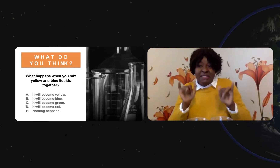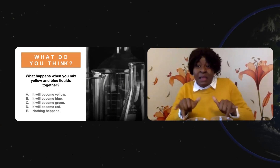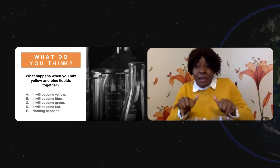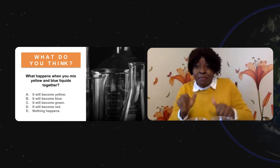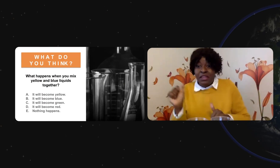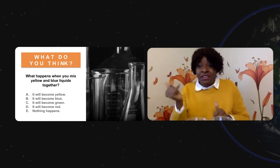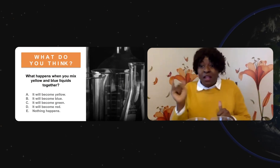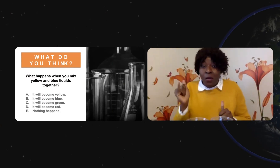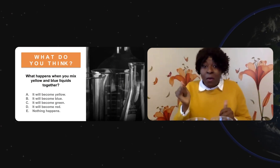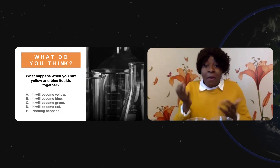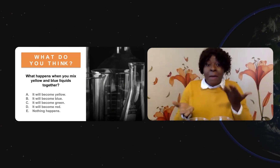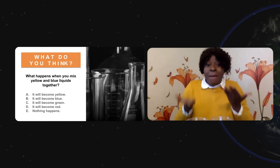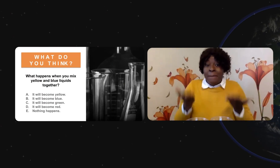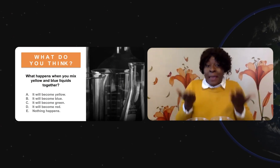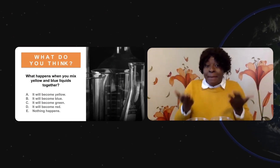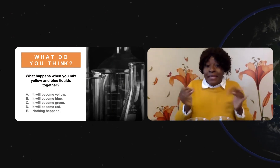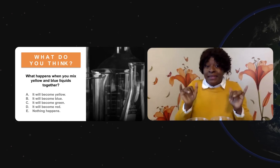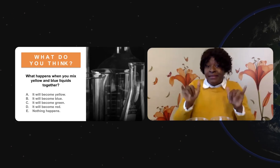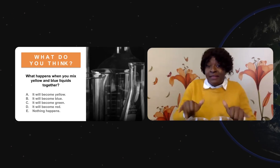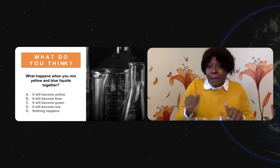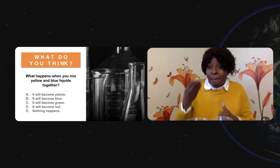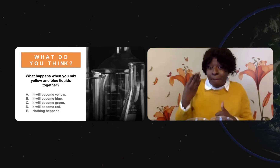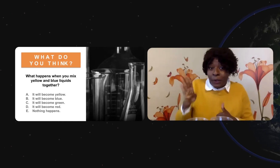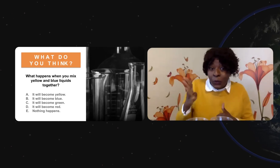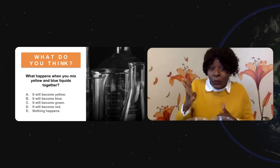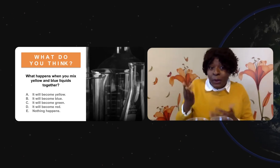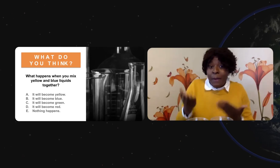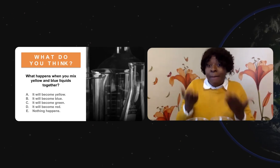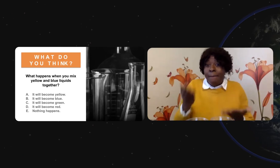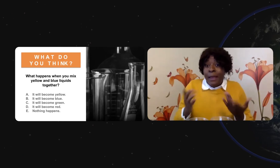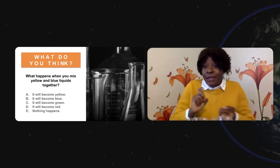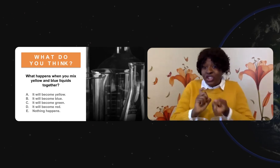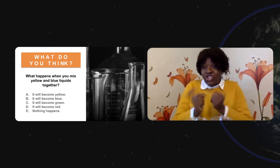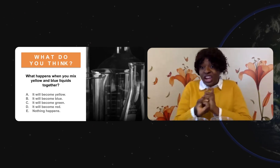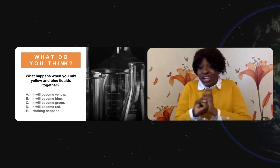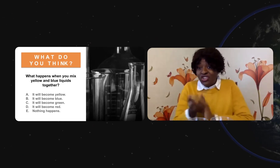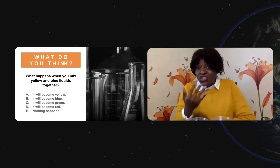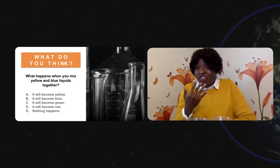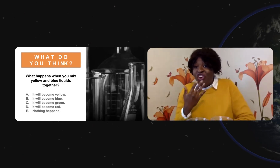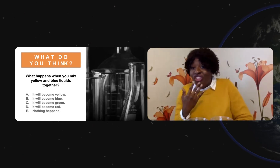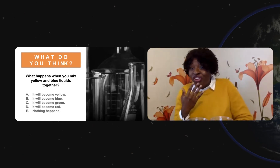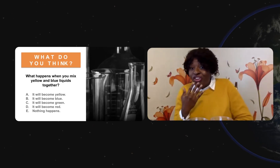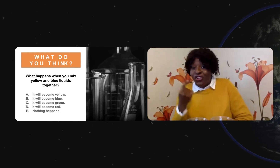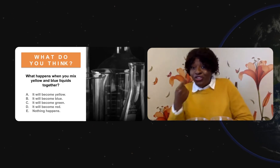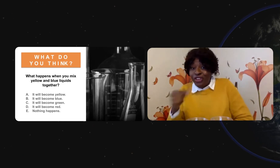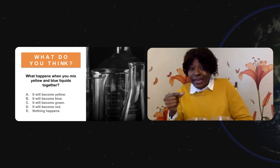It might stay yellow, blue, or turn to a different color, like green or red.